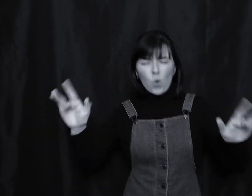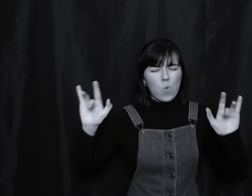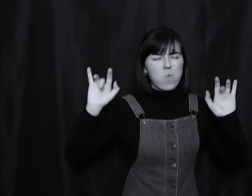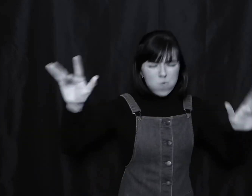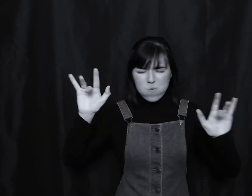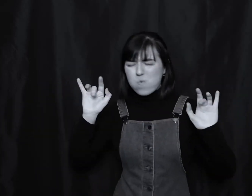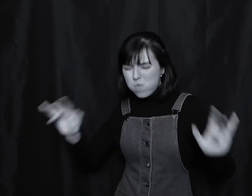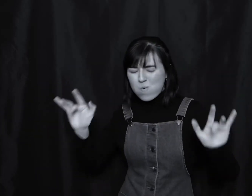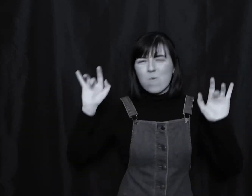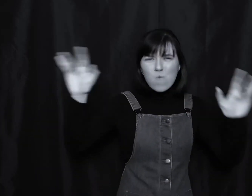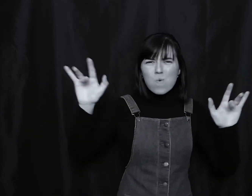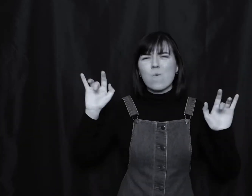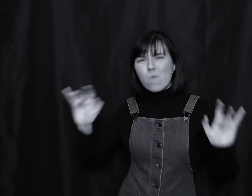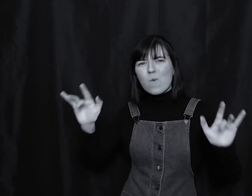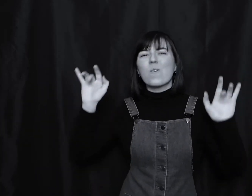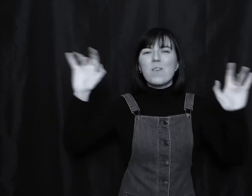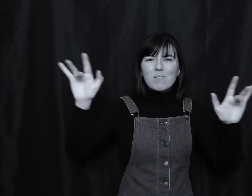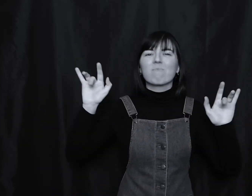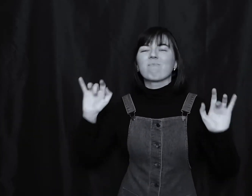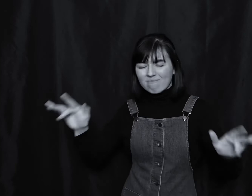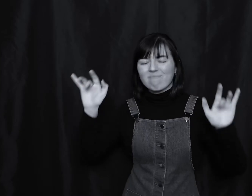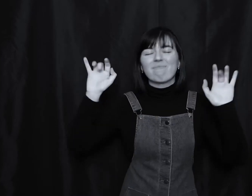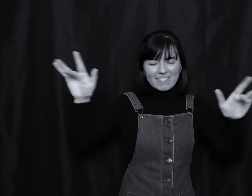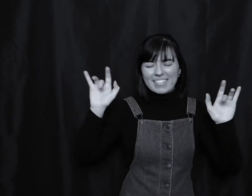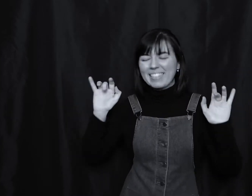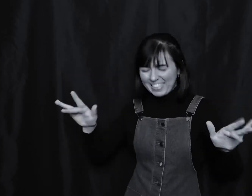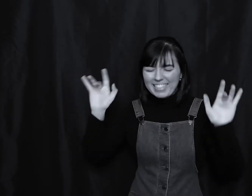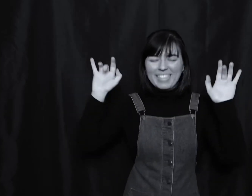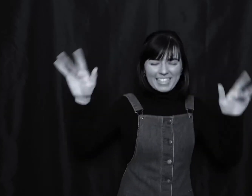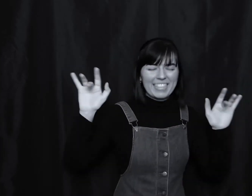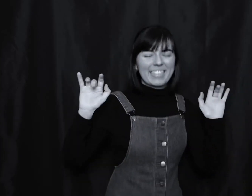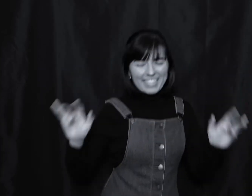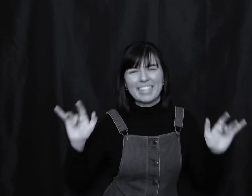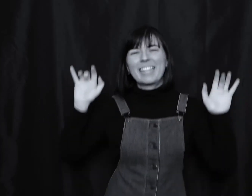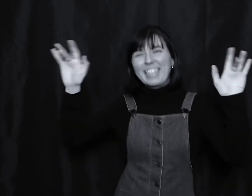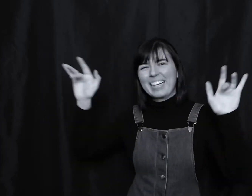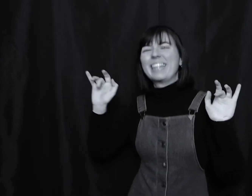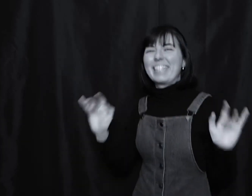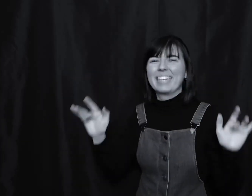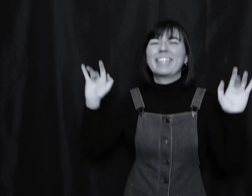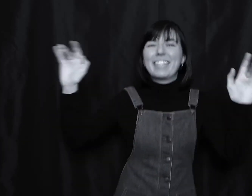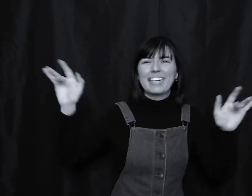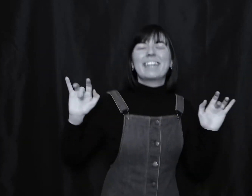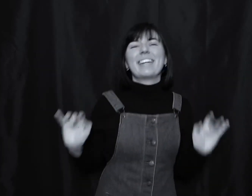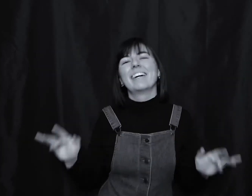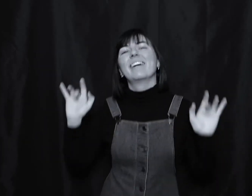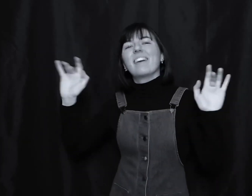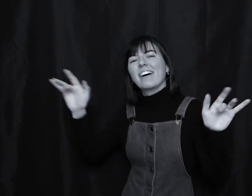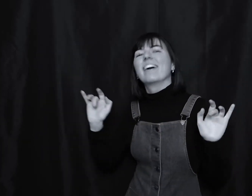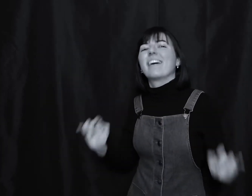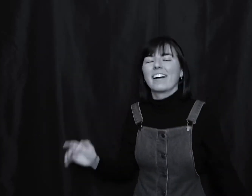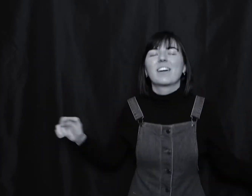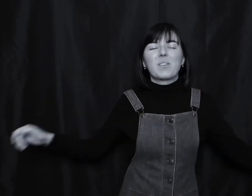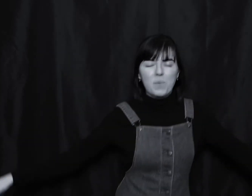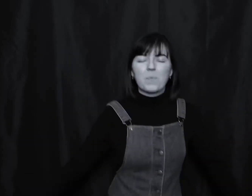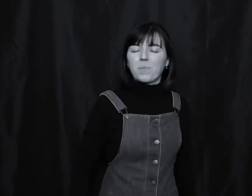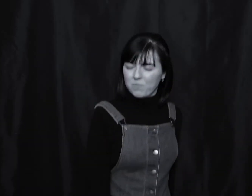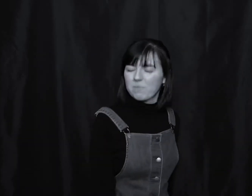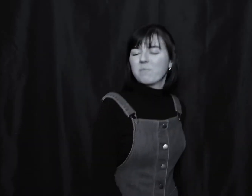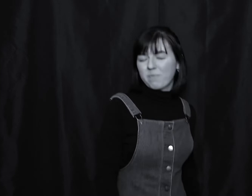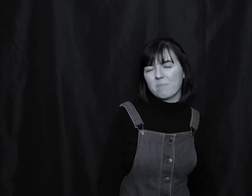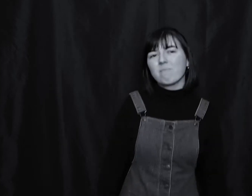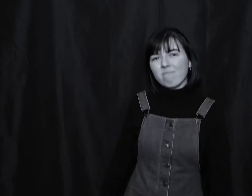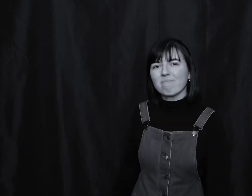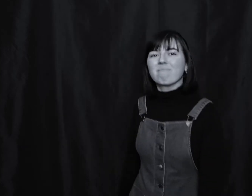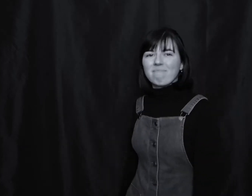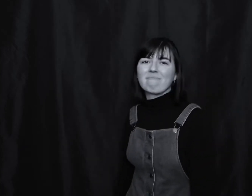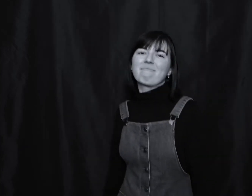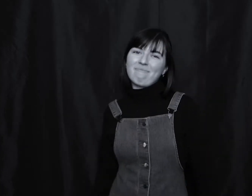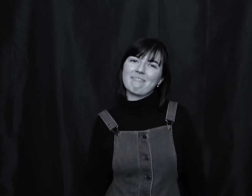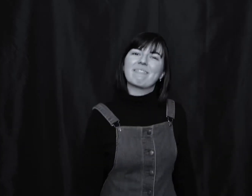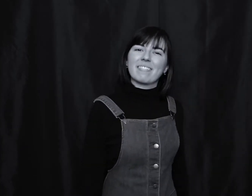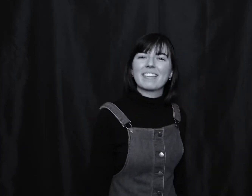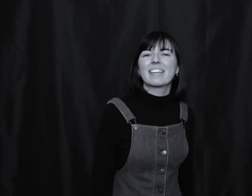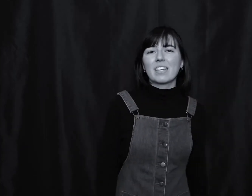*music*